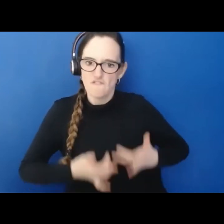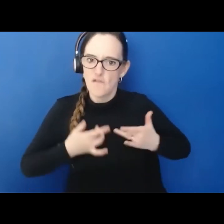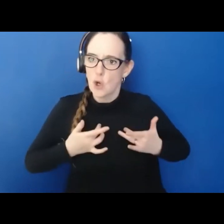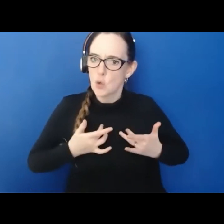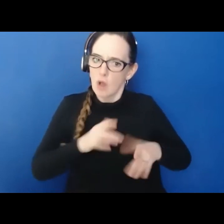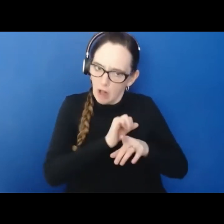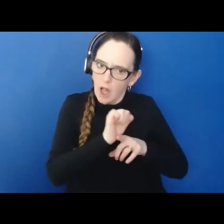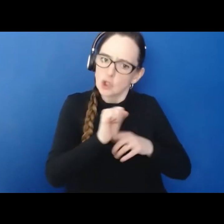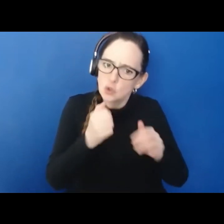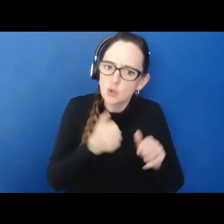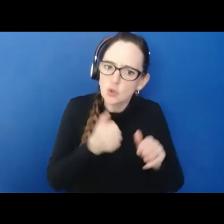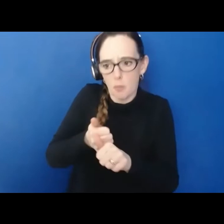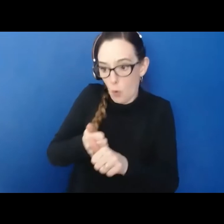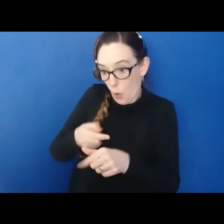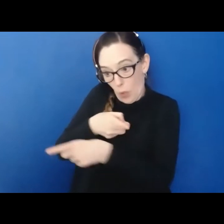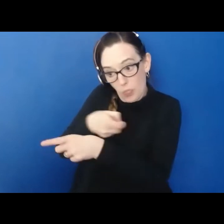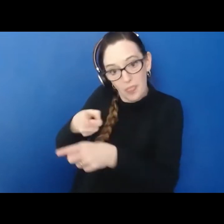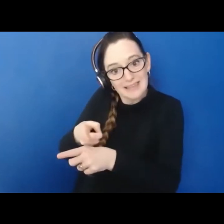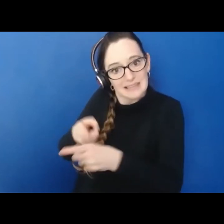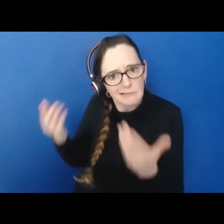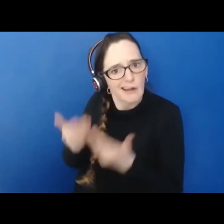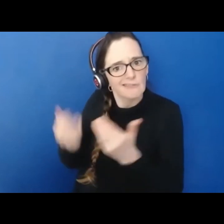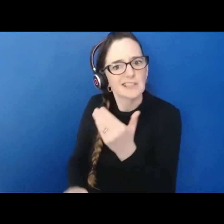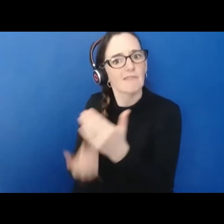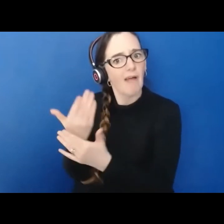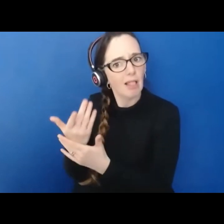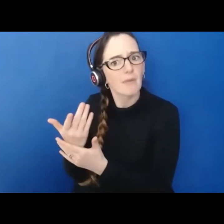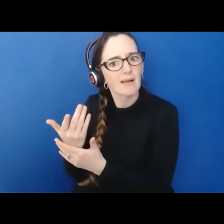The silent stakeholders return on this support is actually a long-term investment.